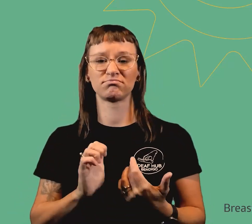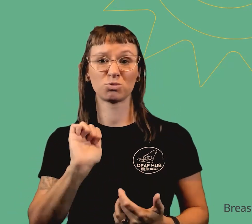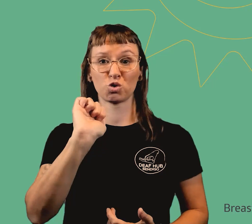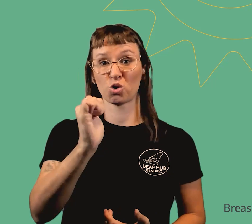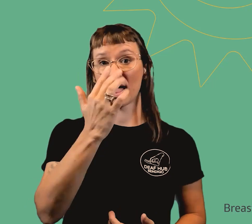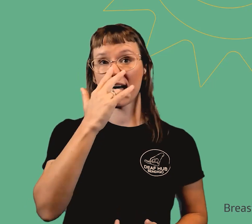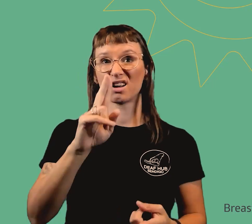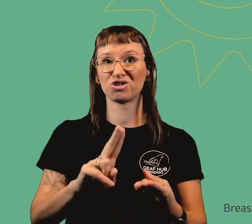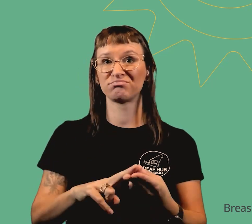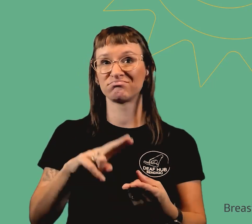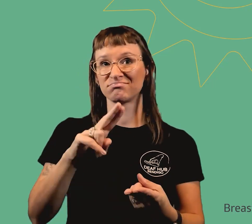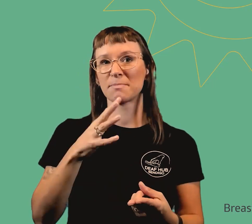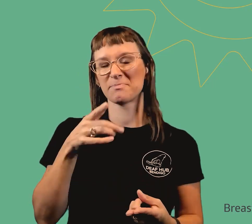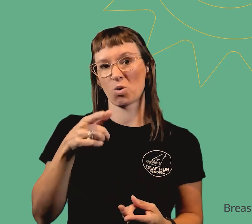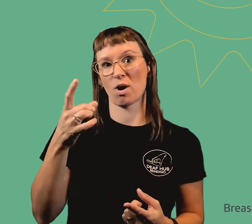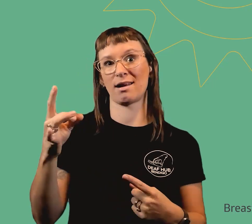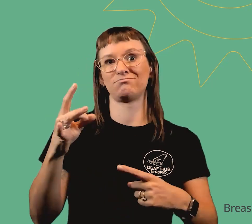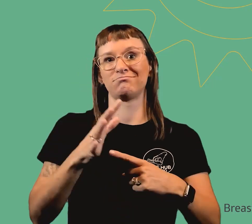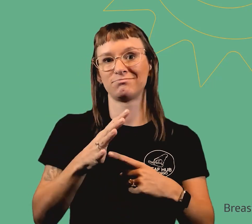Increasing age is one of the strongest risk factors.